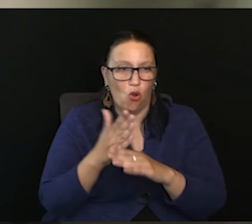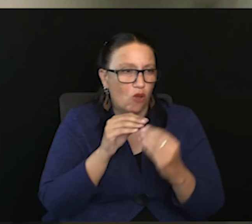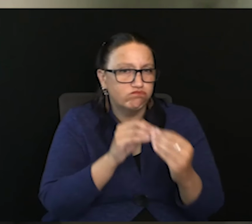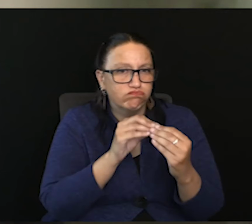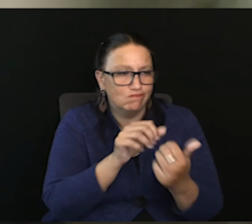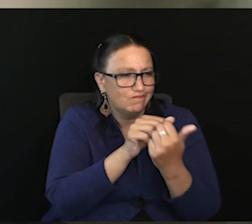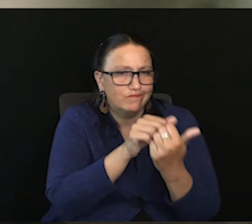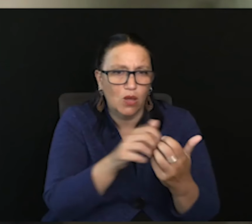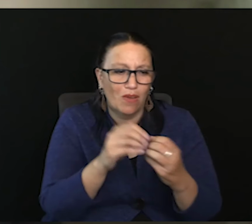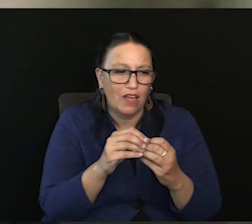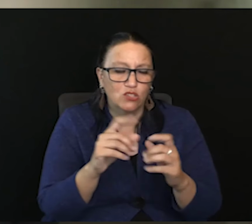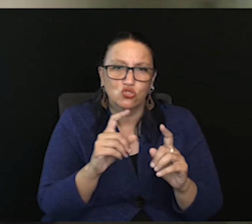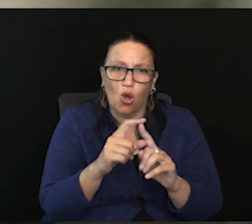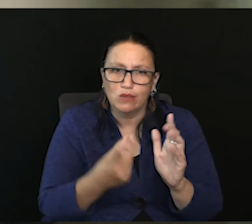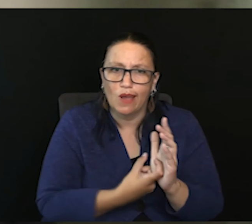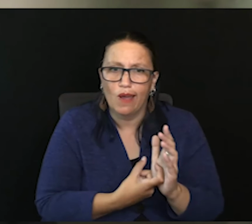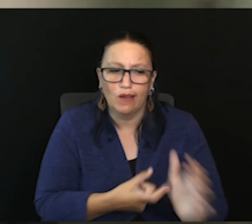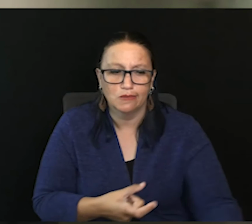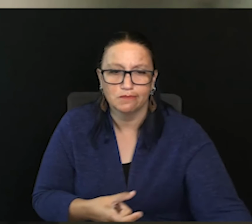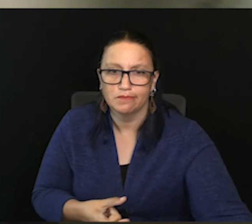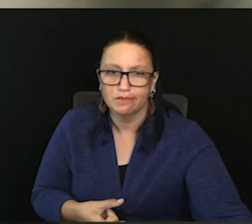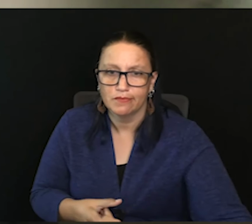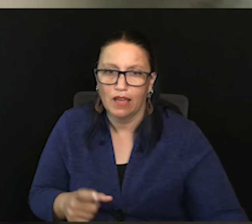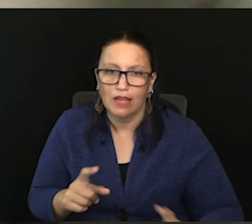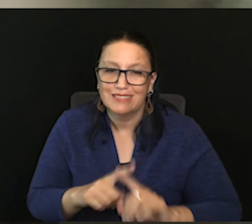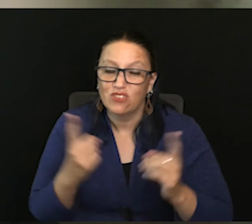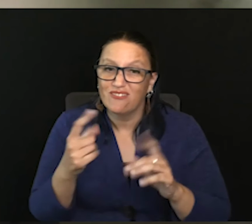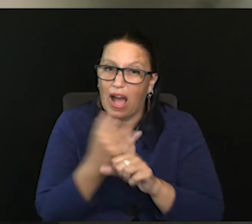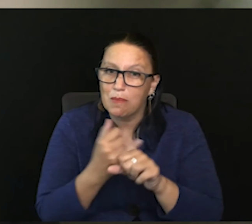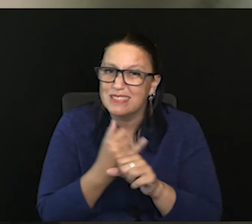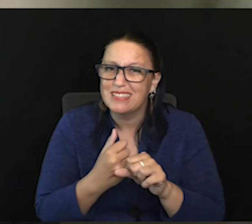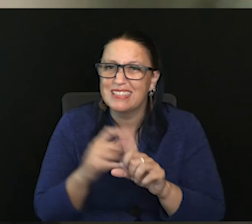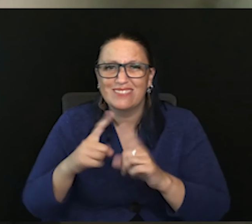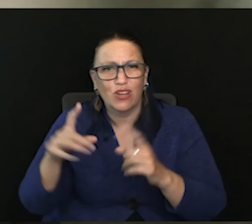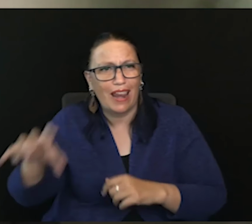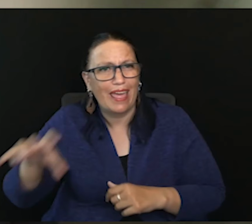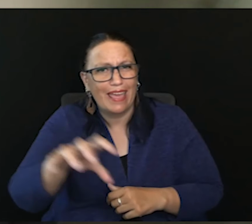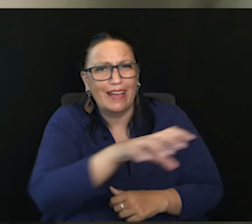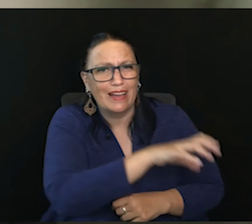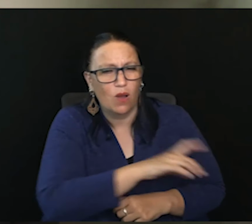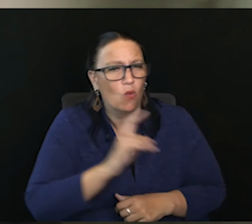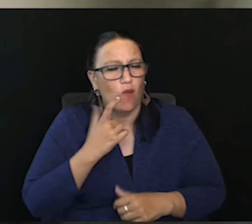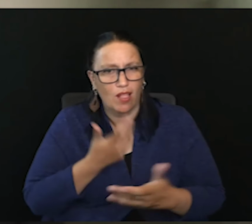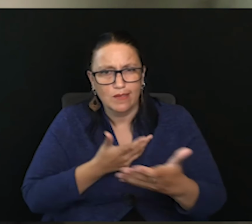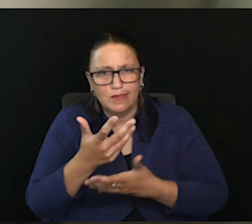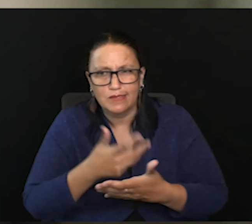with pharmacies, and with state clinics and Commonwealth clinics. They'll take orders and hopefully,